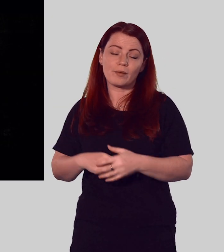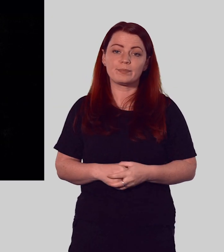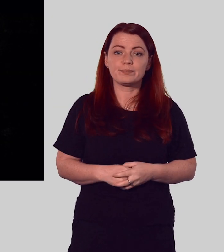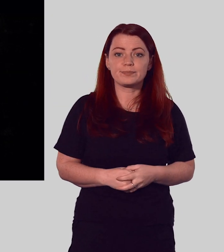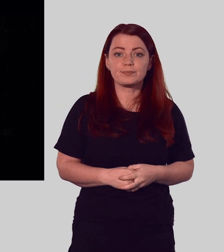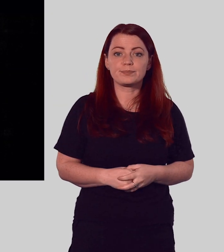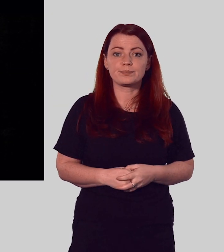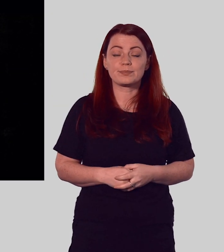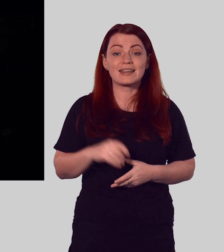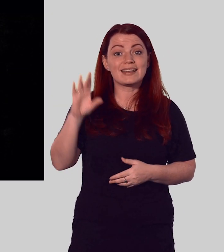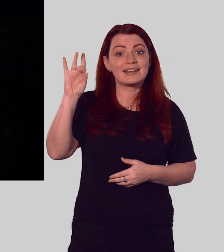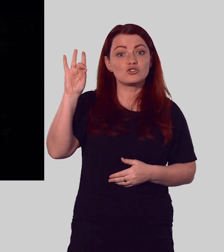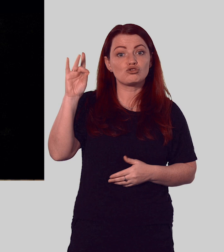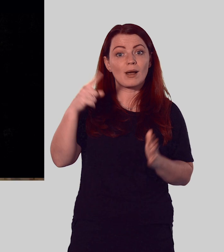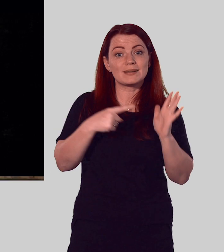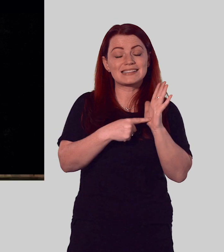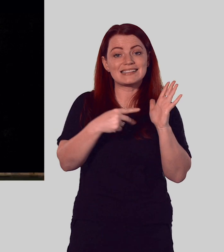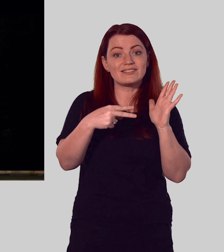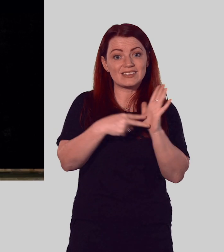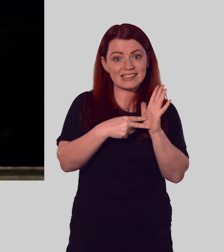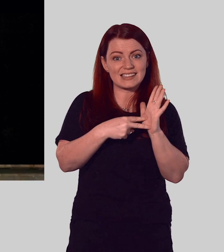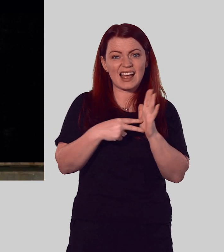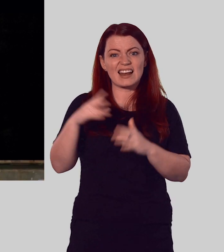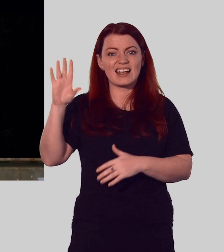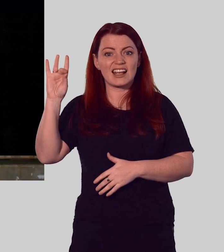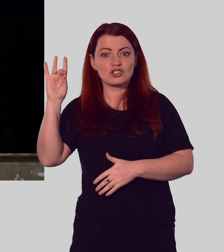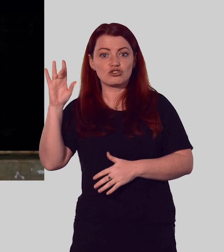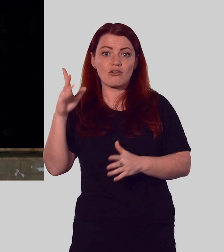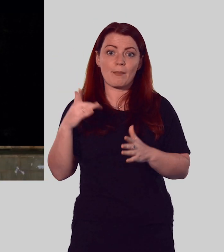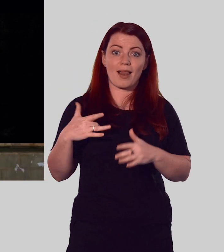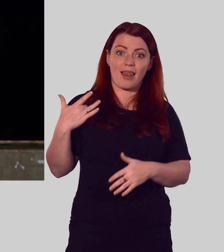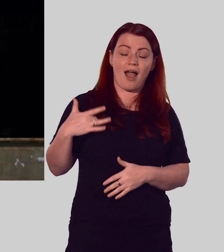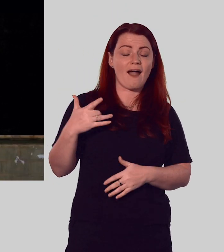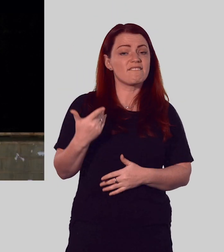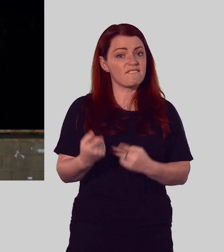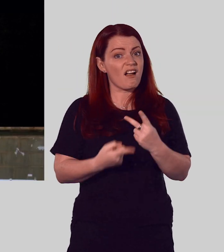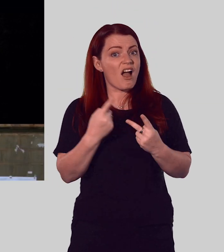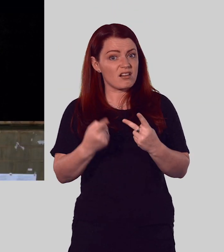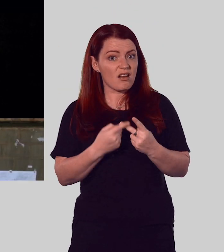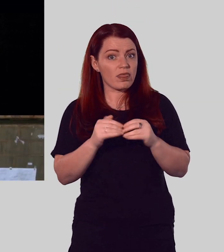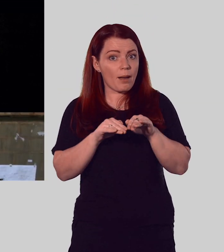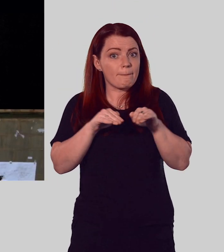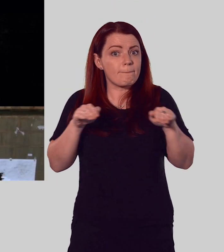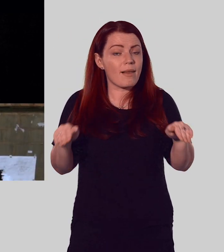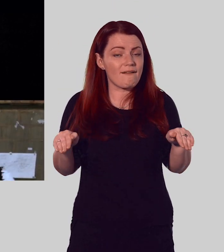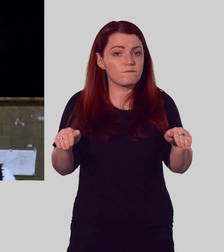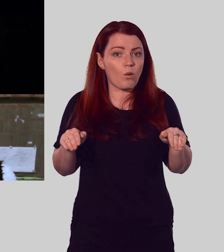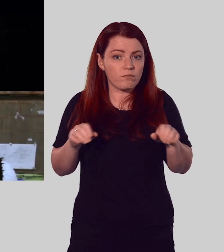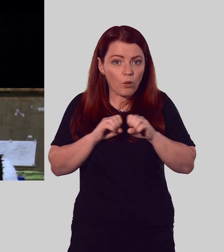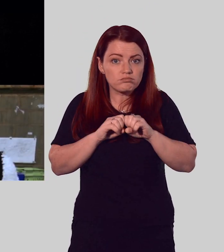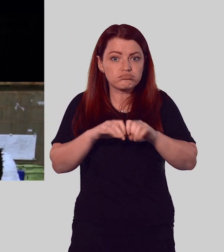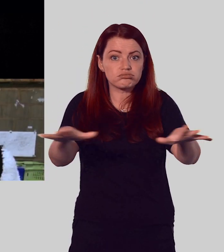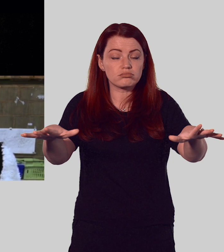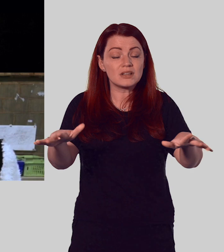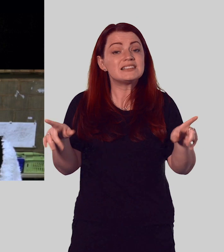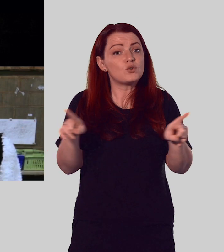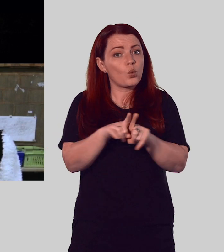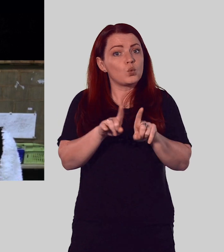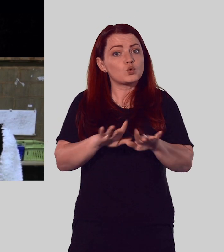Instagram TV and an Instagram Live is another possible distribution platform, it's also free although there are adverts